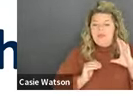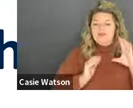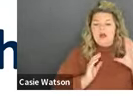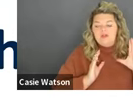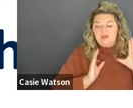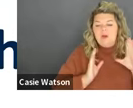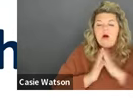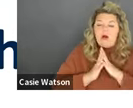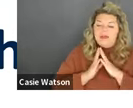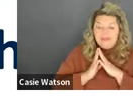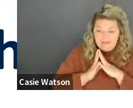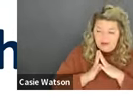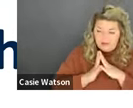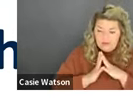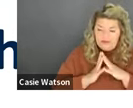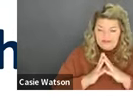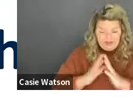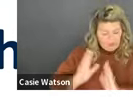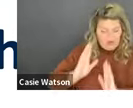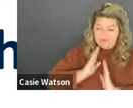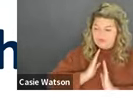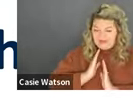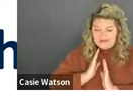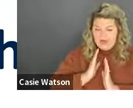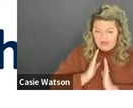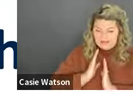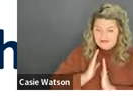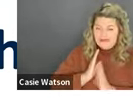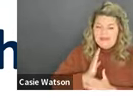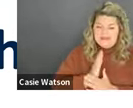but there's also our email you can send and it will come directly to us.